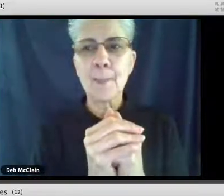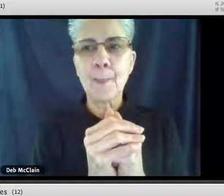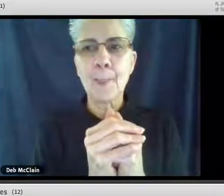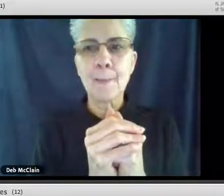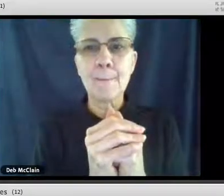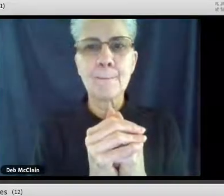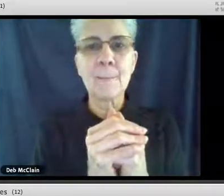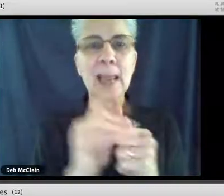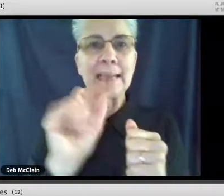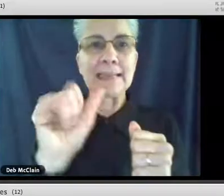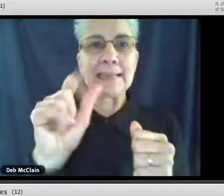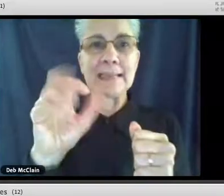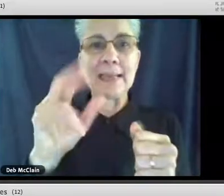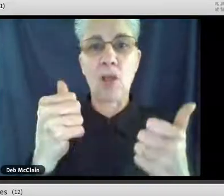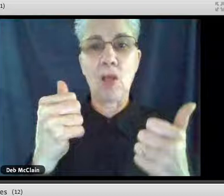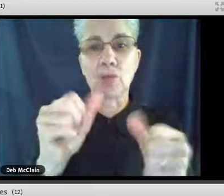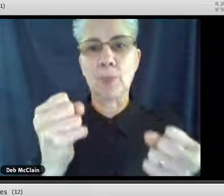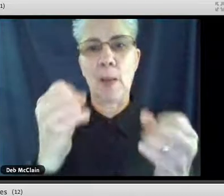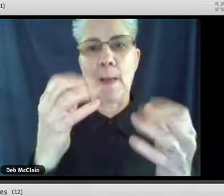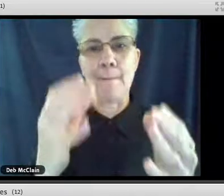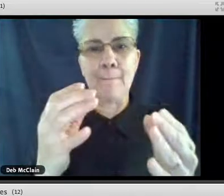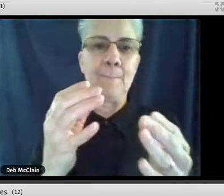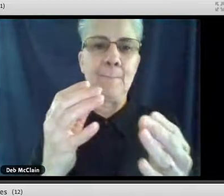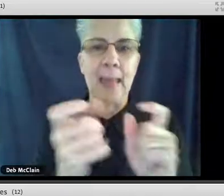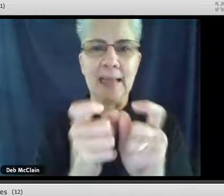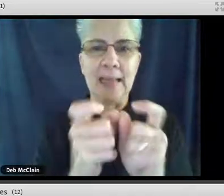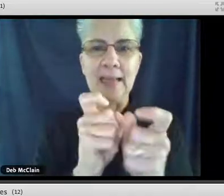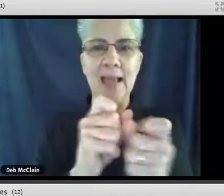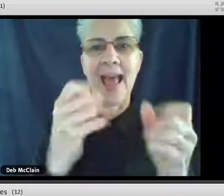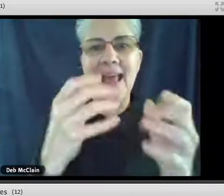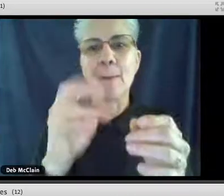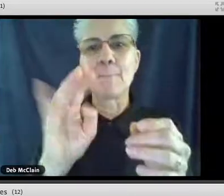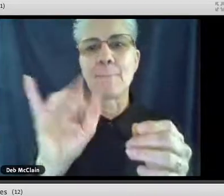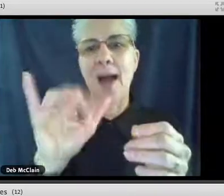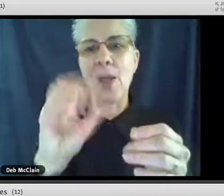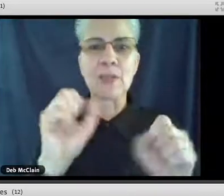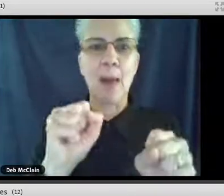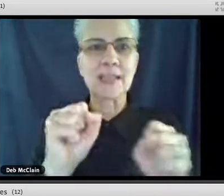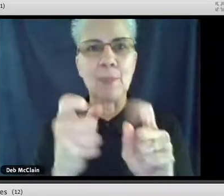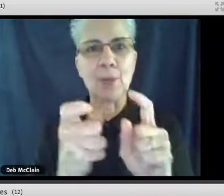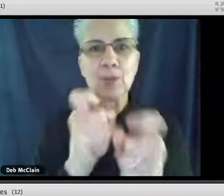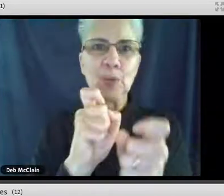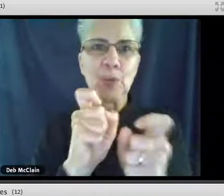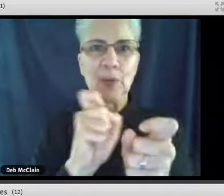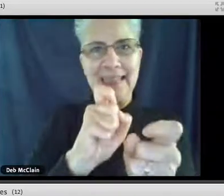And, Taylor, I do try and put as many tongue twisters in the bio as possible just for fun.